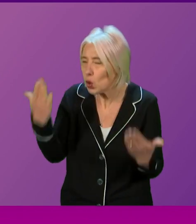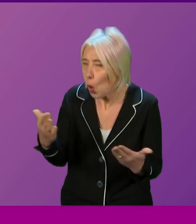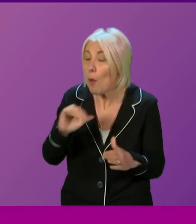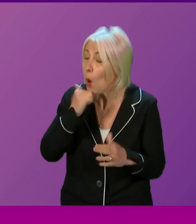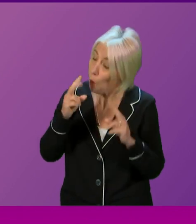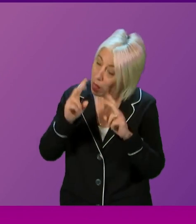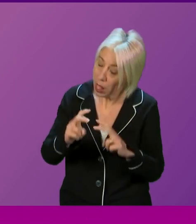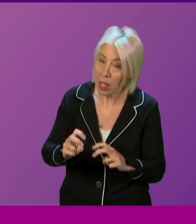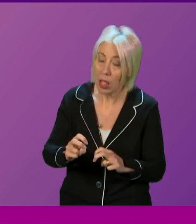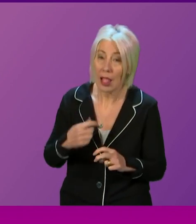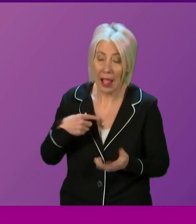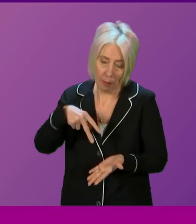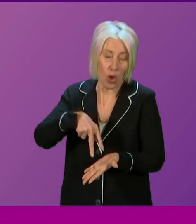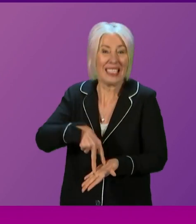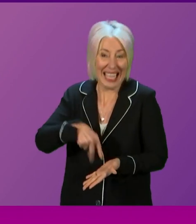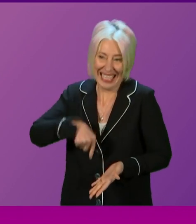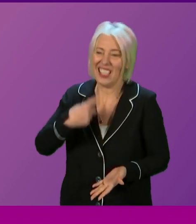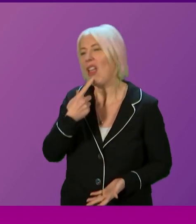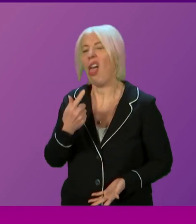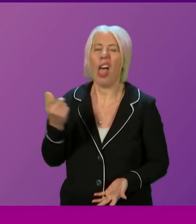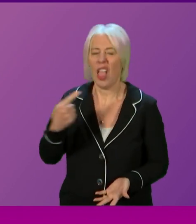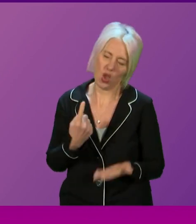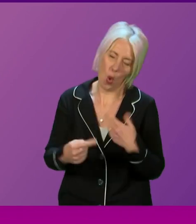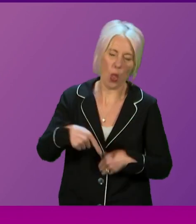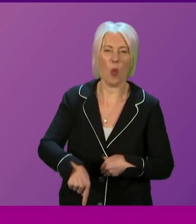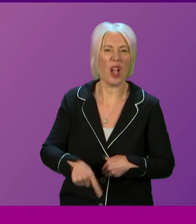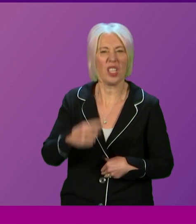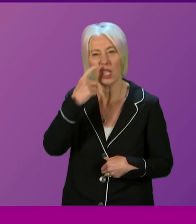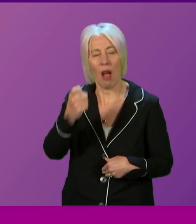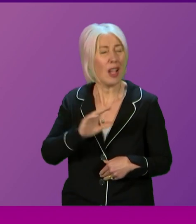I am not standing here and saying that Charlie will be the only young person in the country